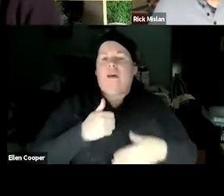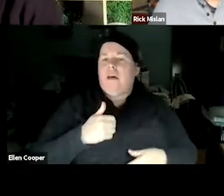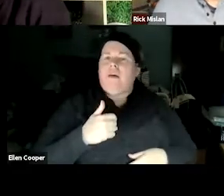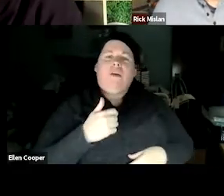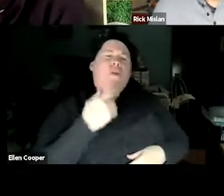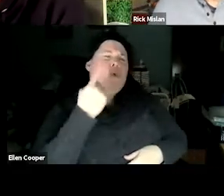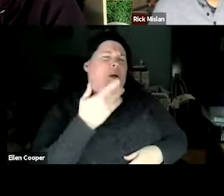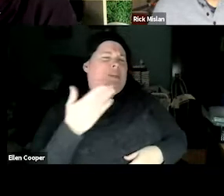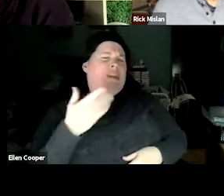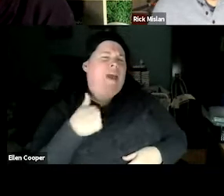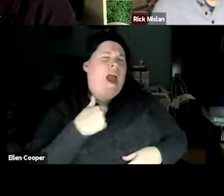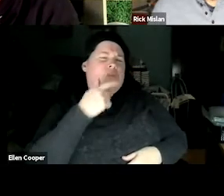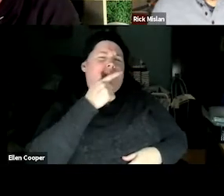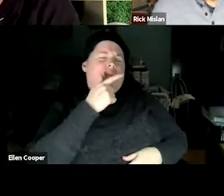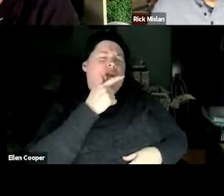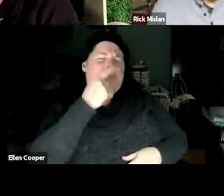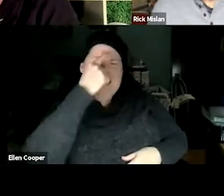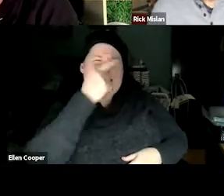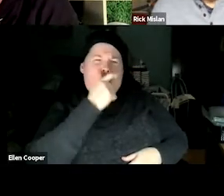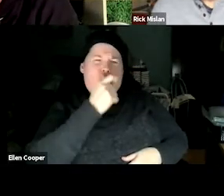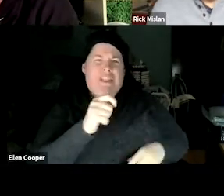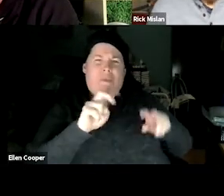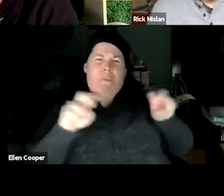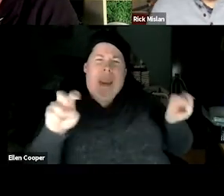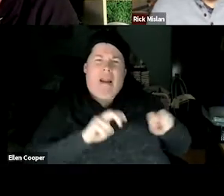the panel. You've got coming in. This is we all work together. Right. I mean, there's an enormous